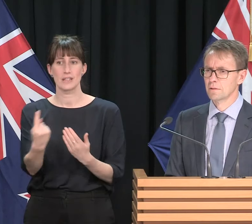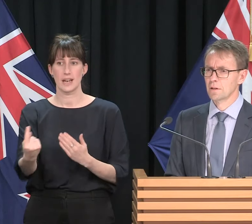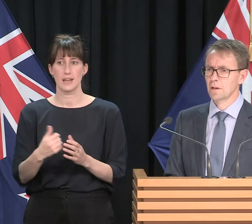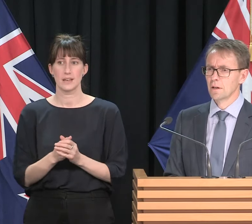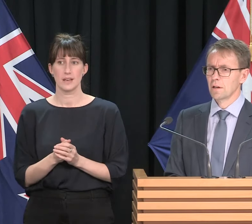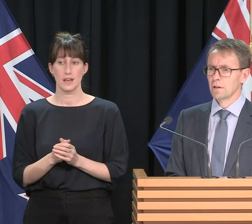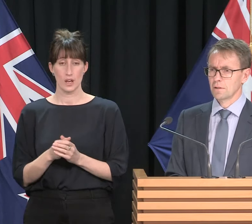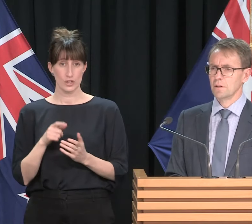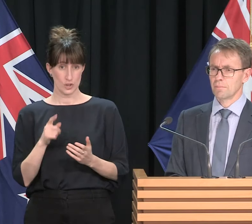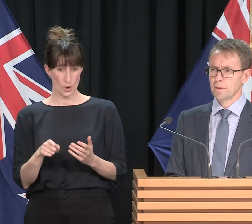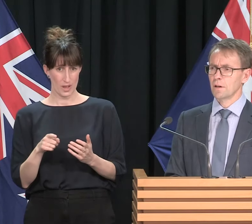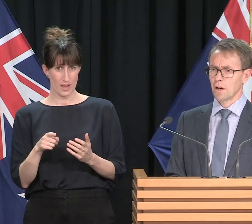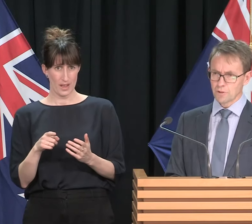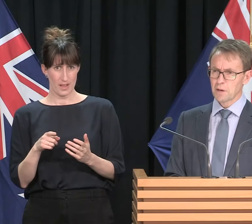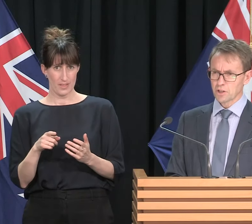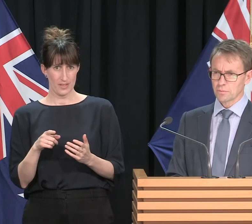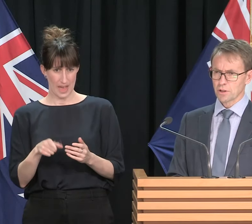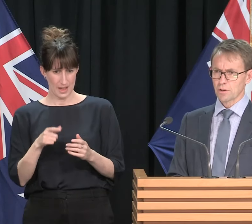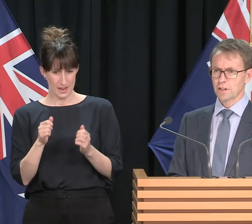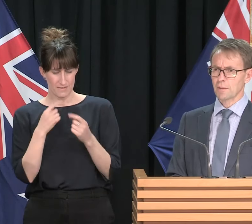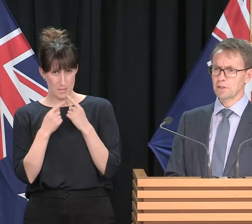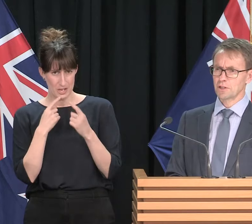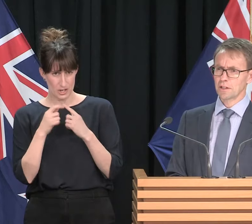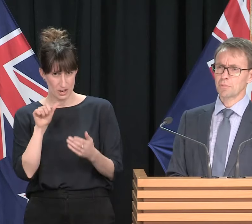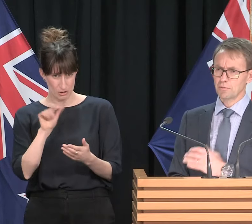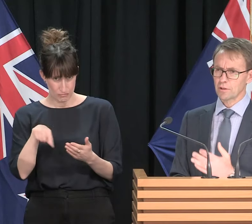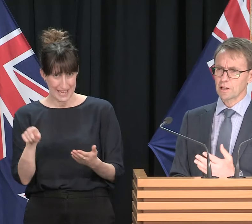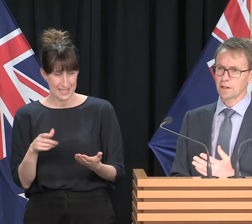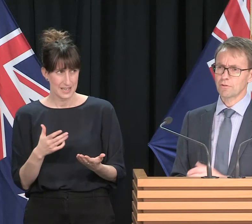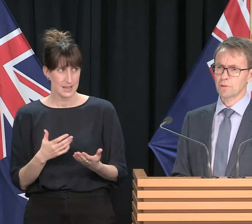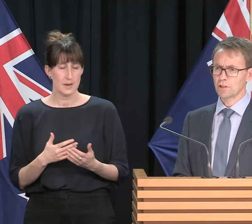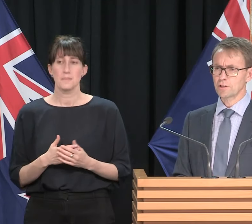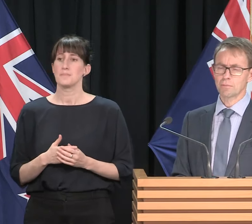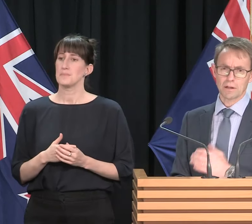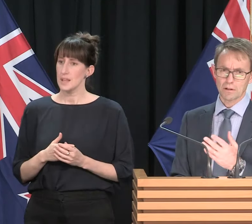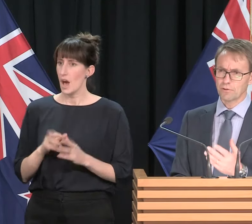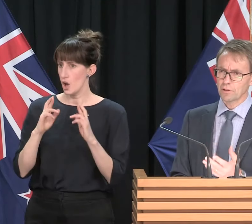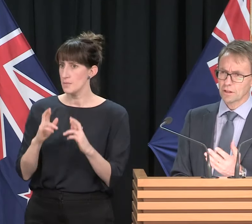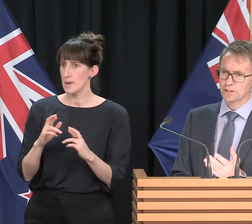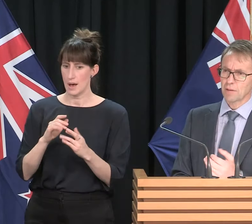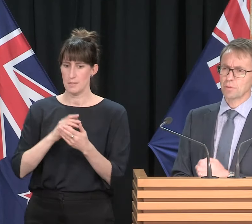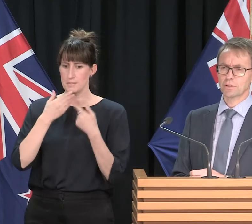centres. The testing helps us rule out community transmission of COVID-19 or, if there is a case out in our